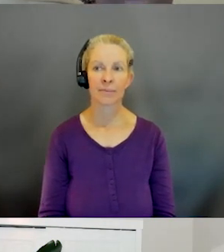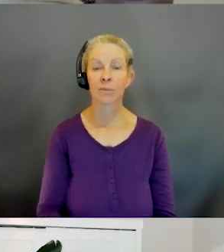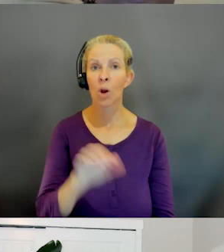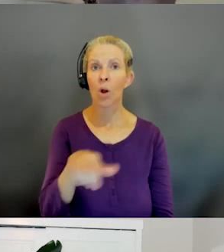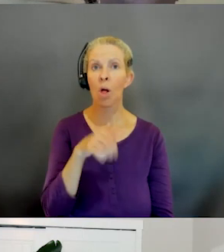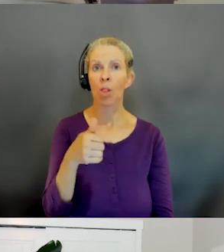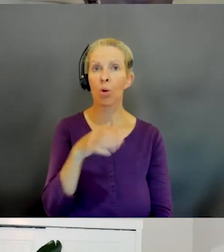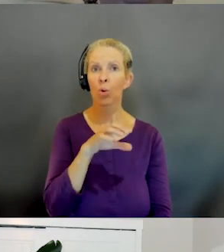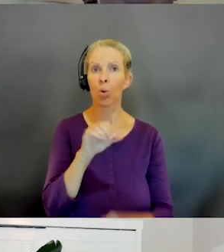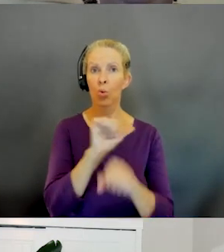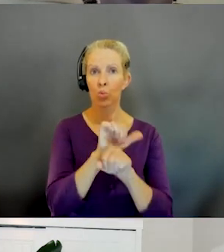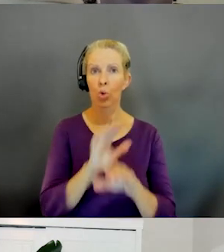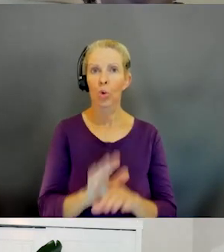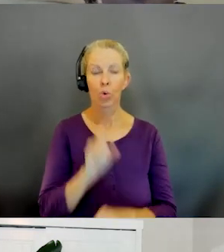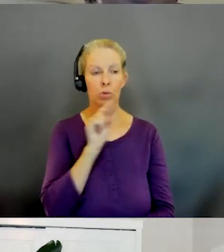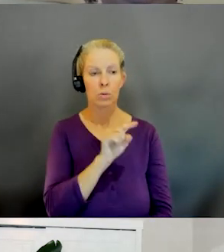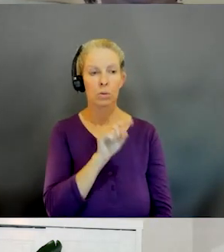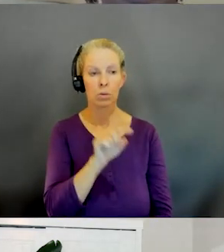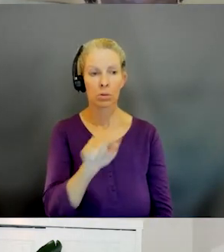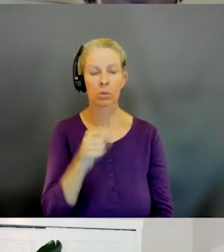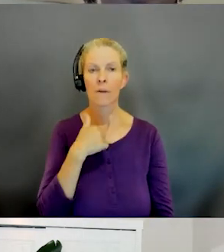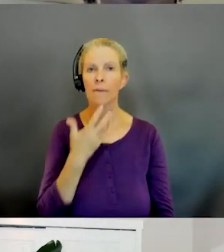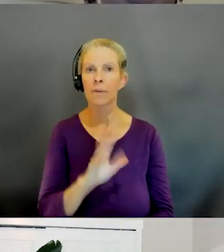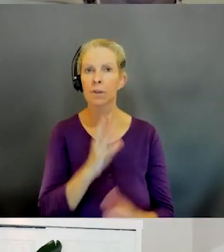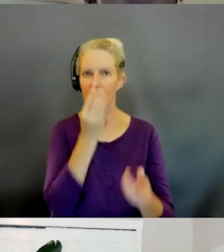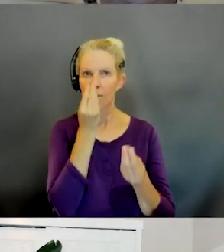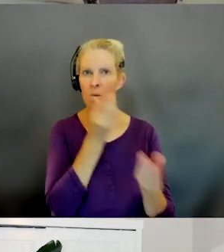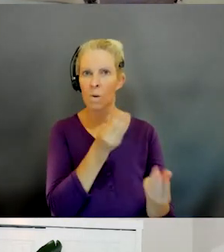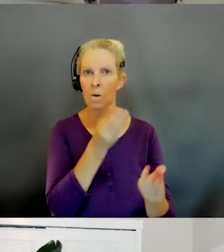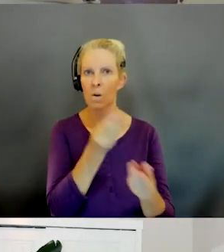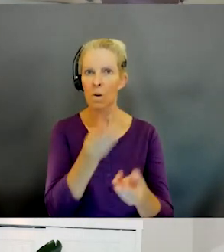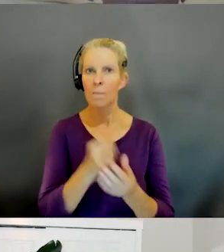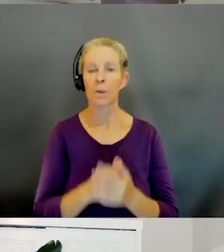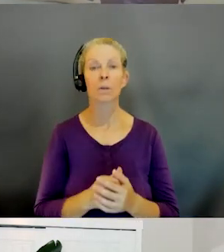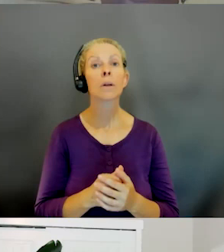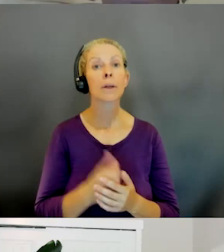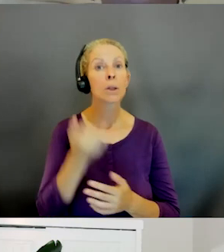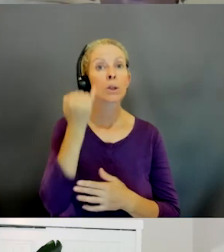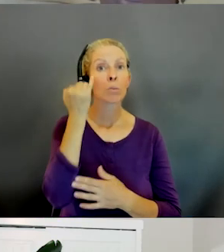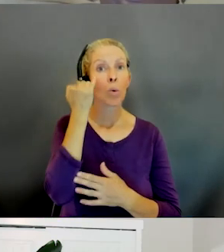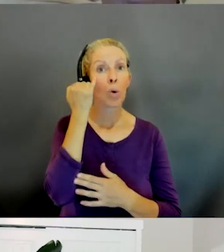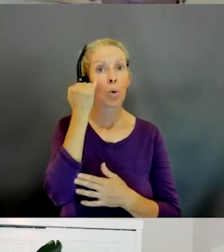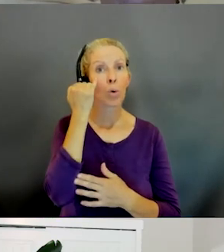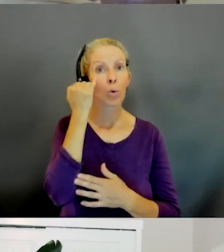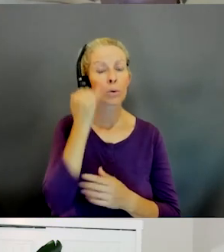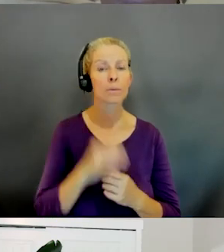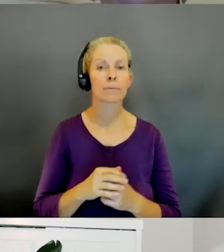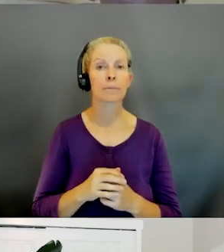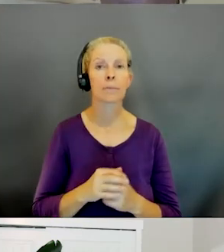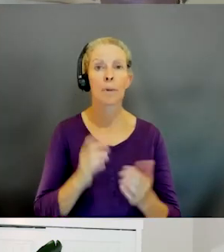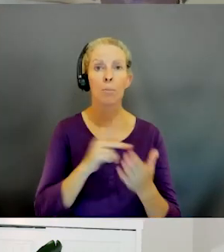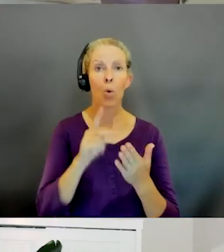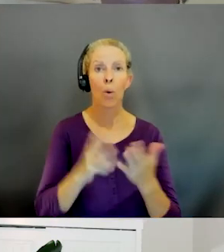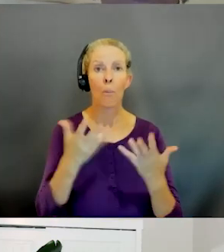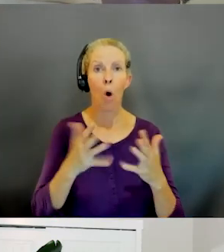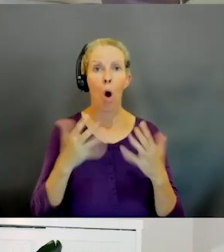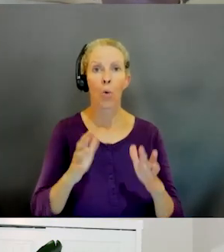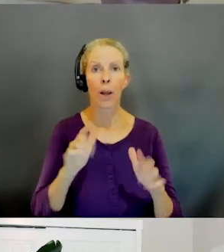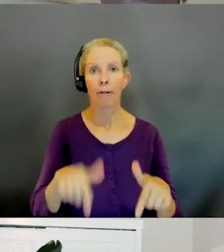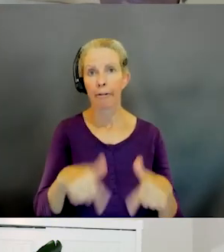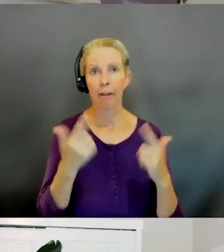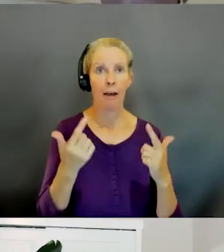the line, if we take something that we already have live and show them, demonstrate the problems